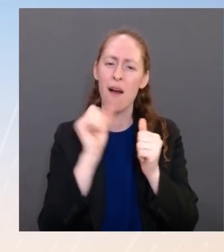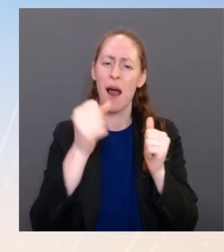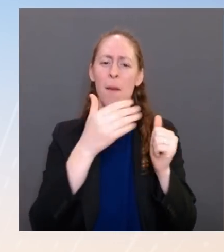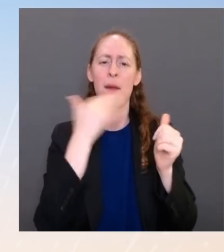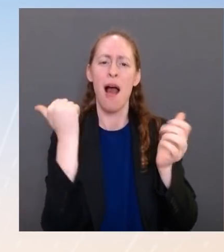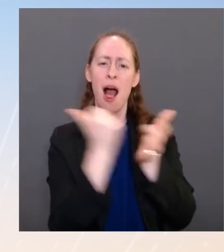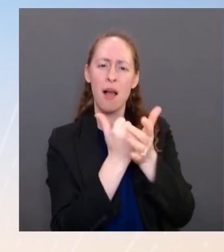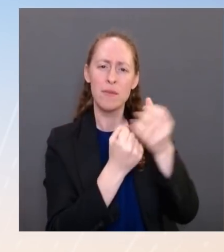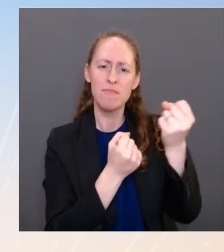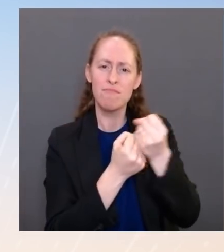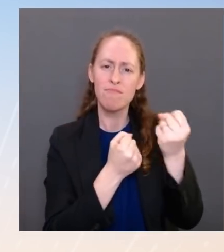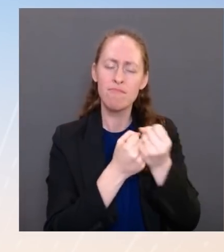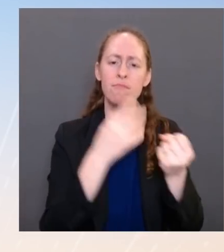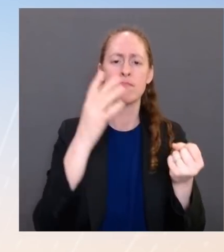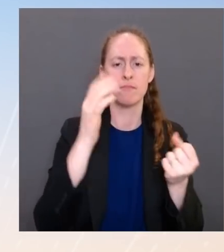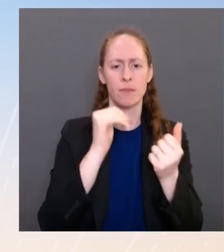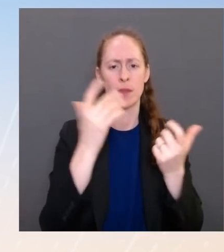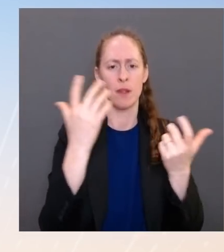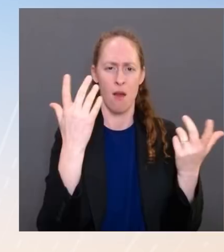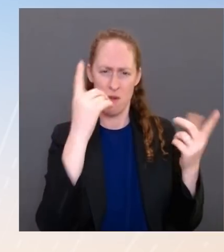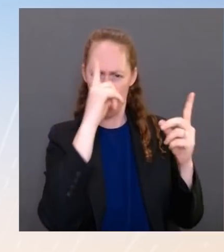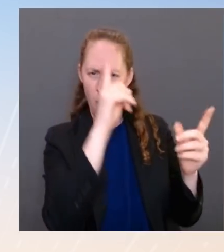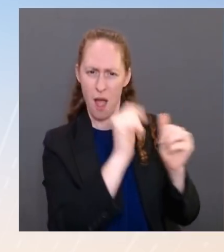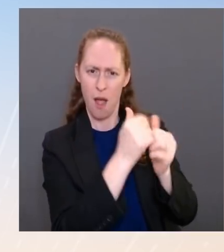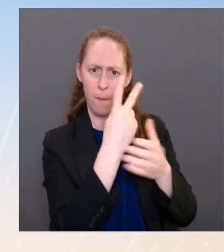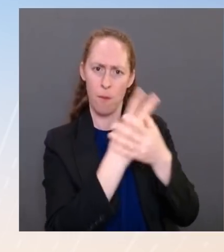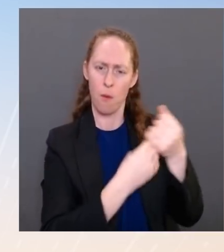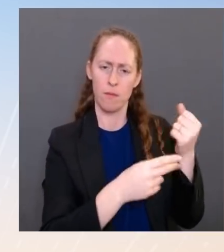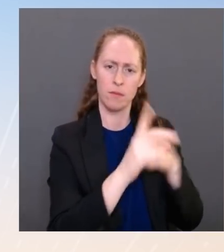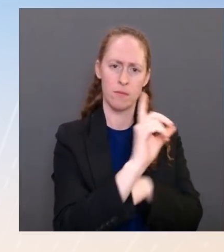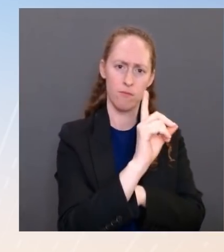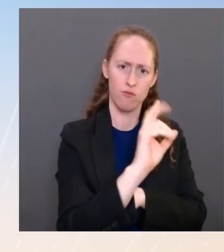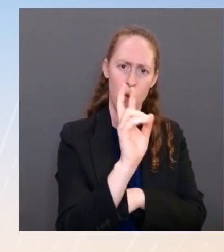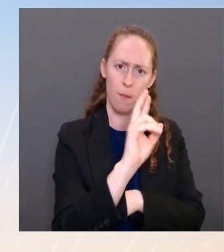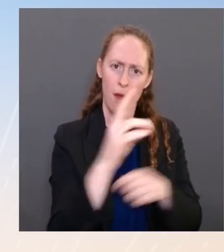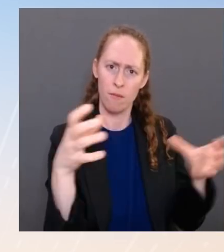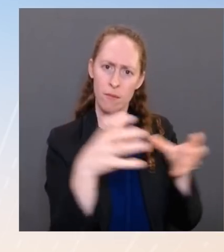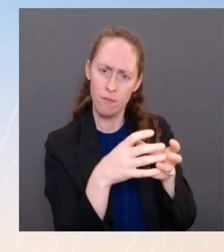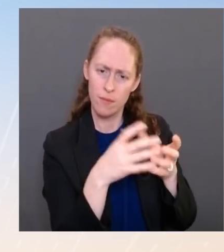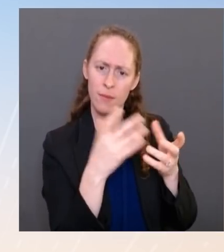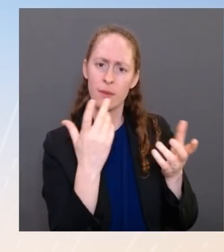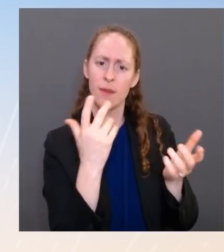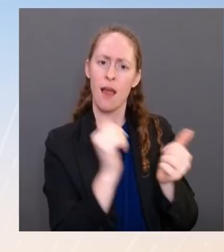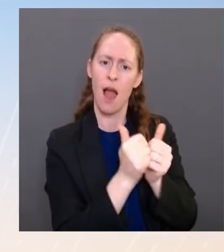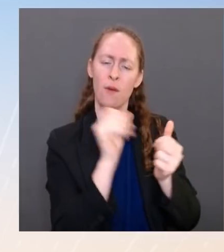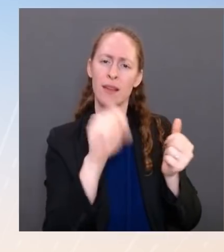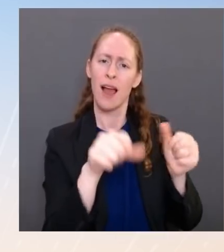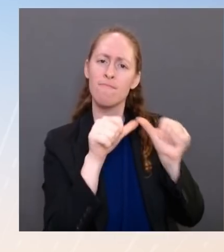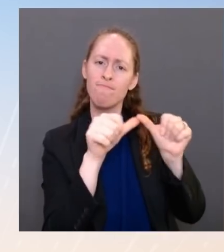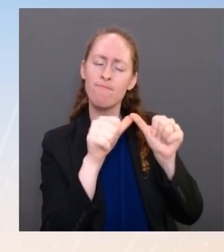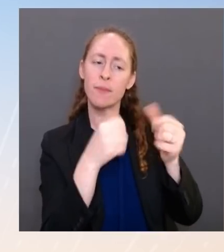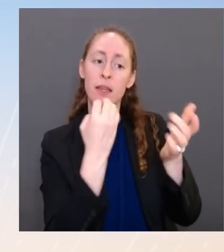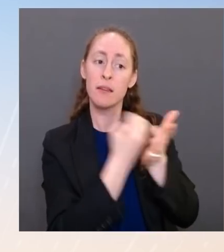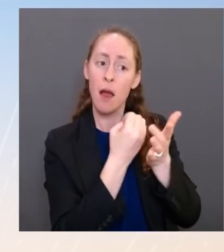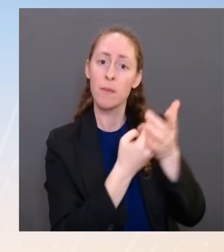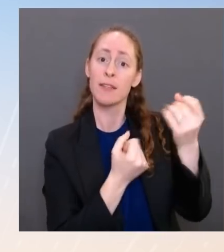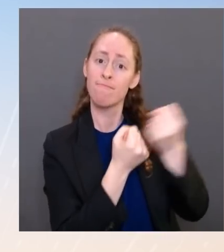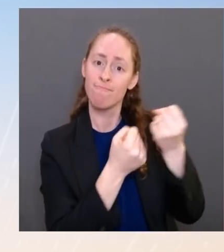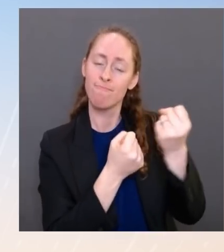urgently needed security and economic assistance as soon as possible. And we've heard good news about that, hopefully moving forward soon.